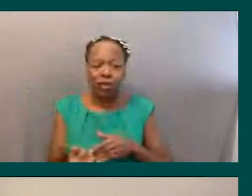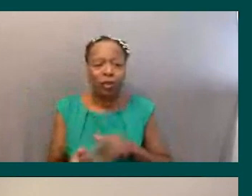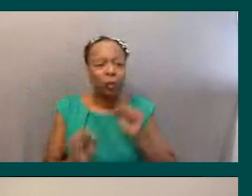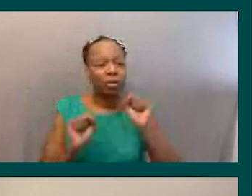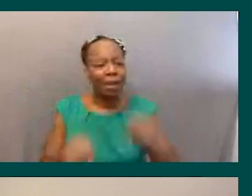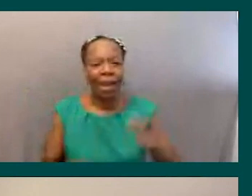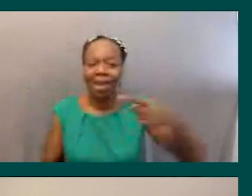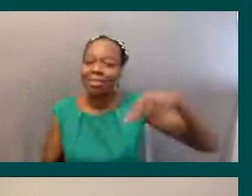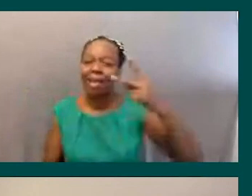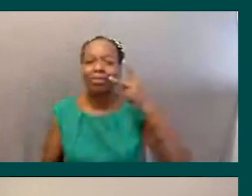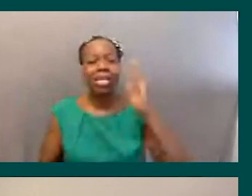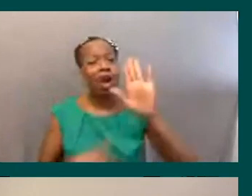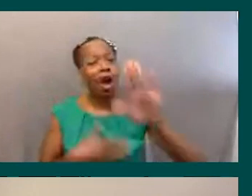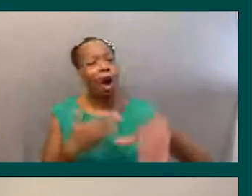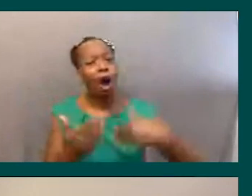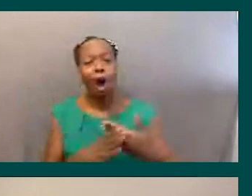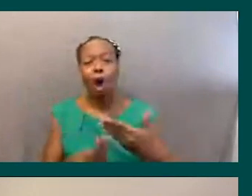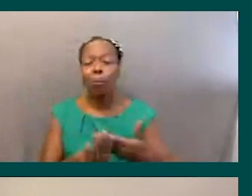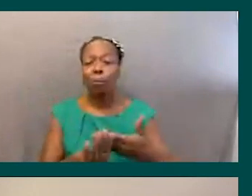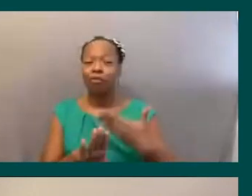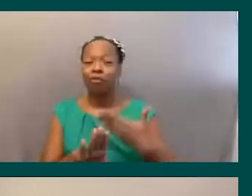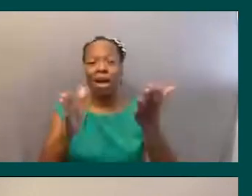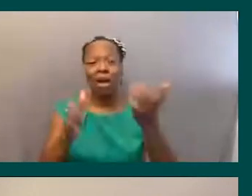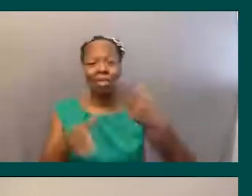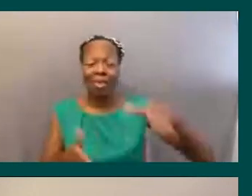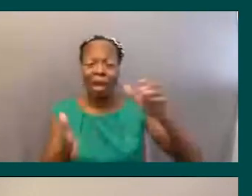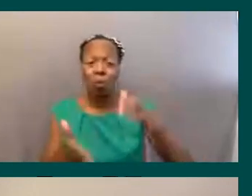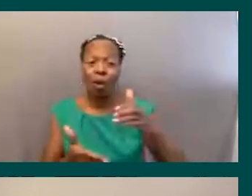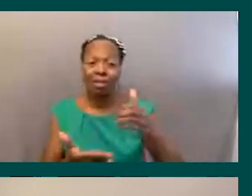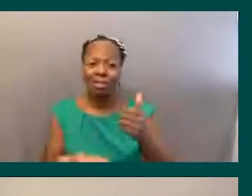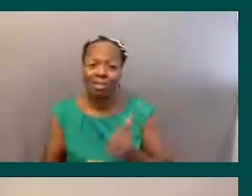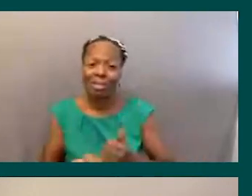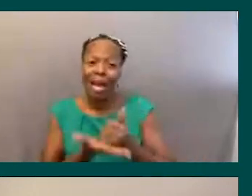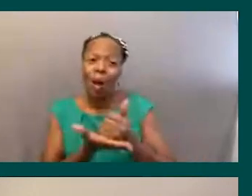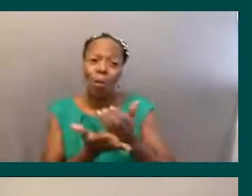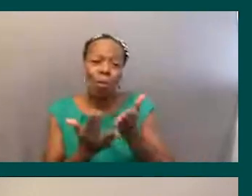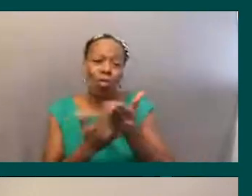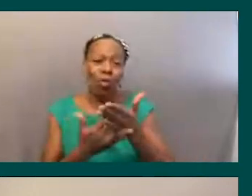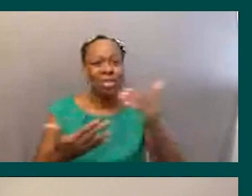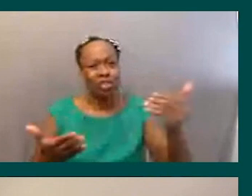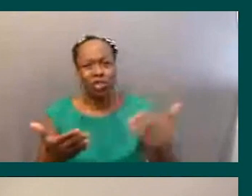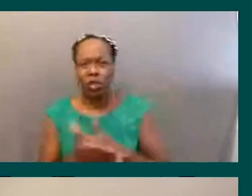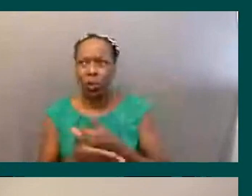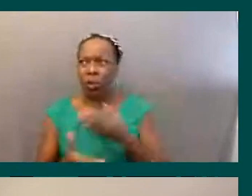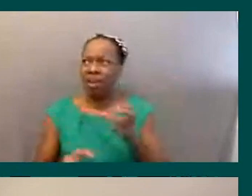and they understand that this can be a new and daunting world to be welcomed